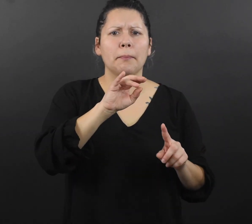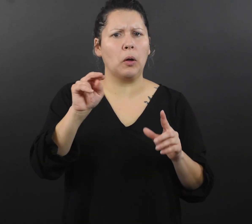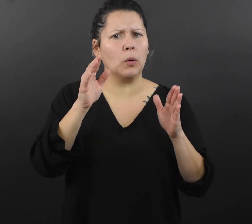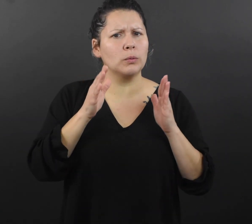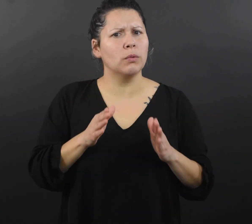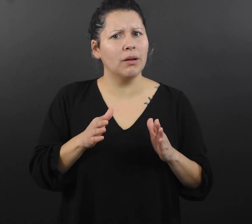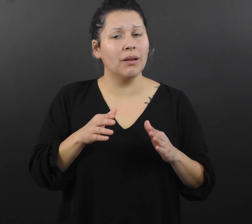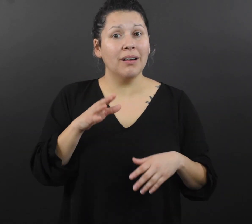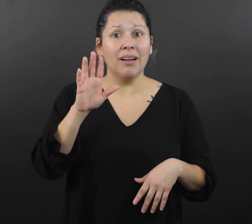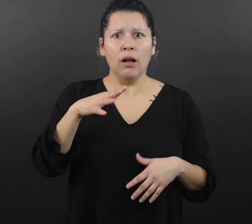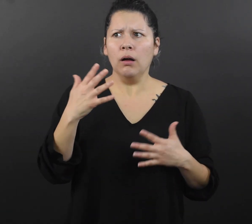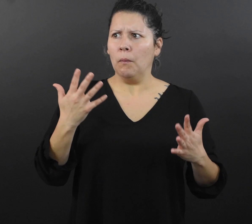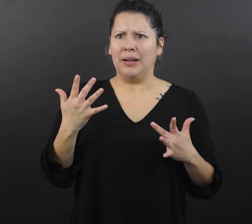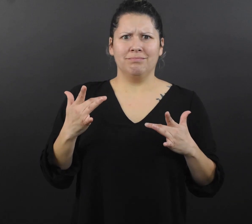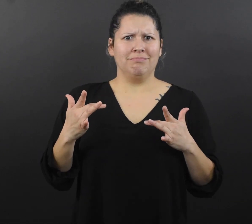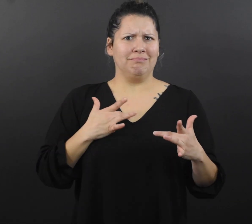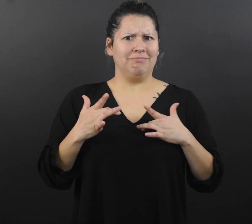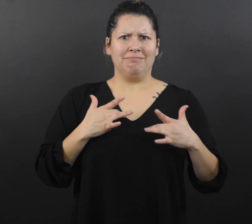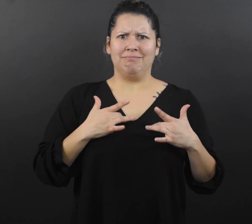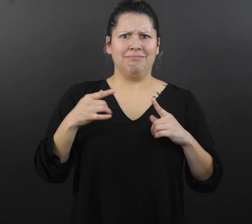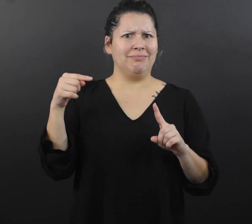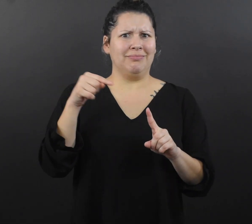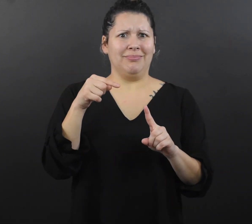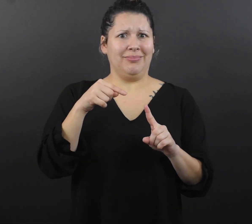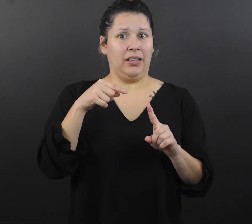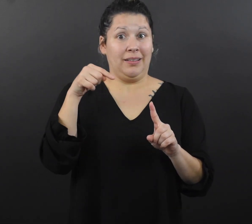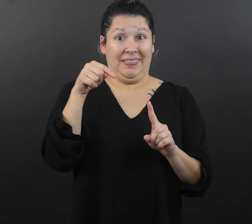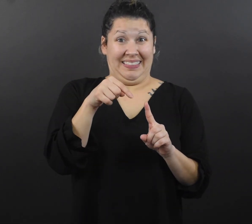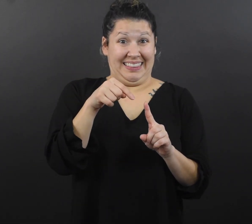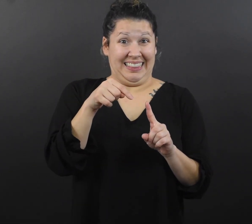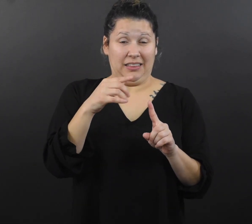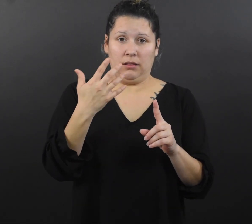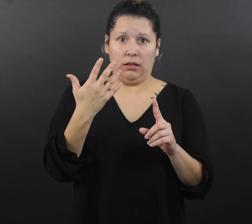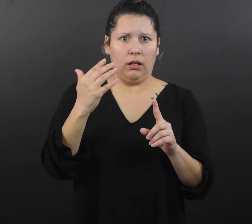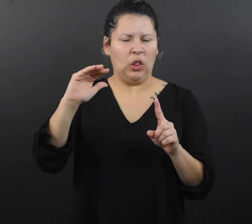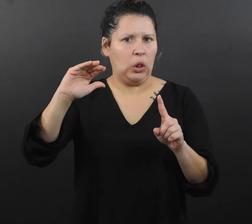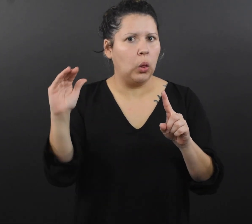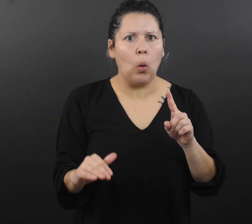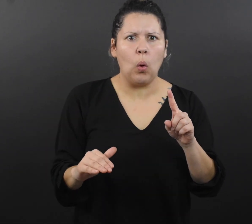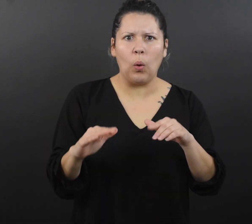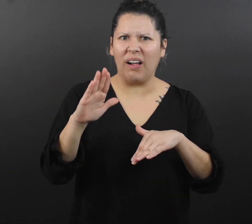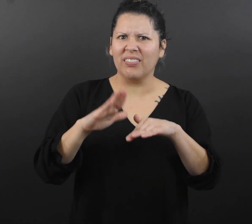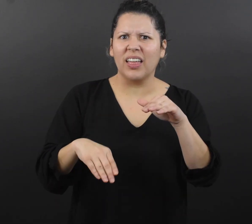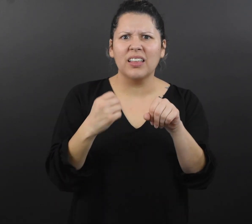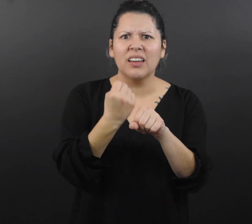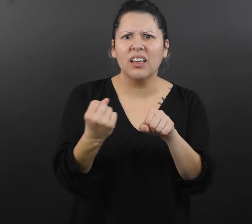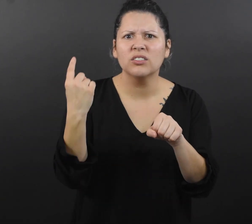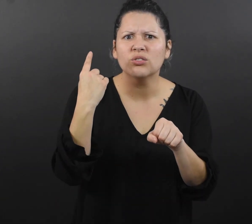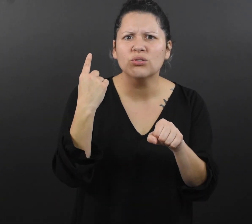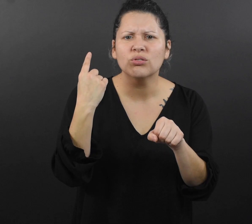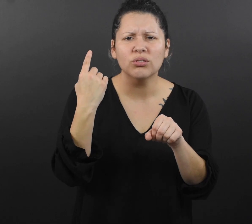to us is this is lower than this time last year, when it was 2.3 million flu vaccine doses.